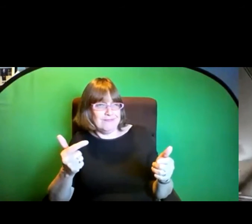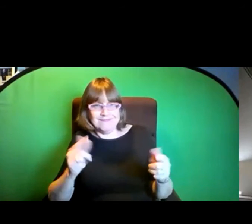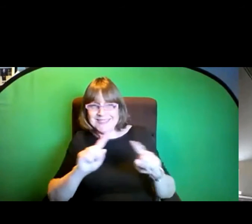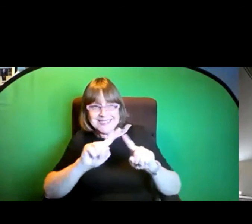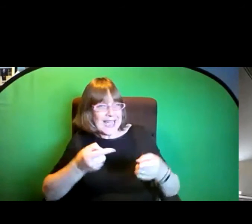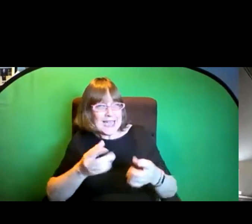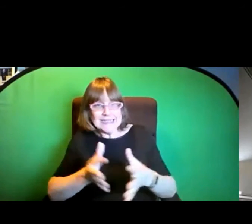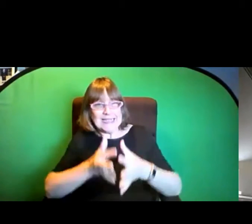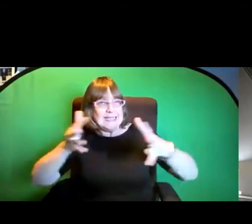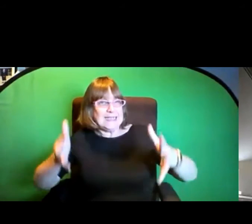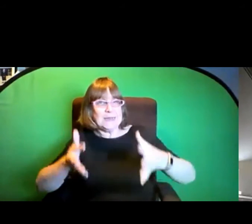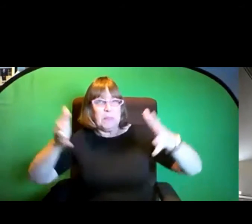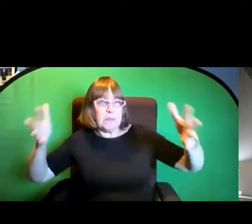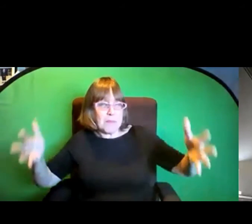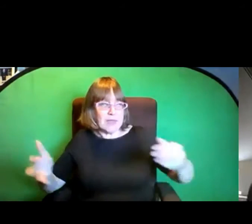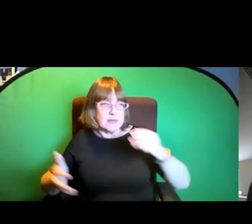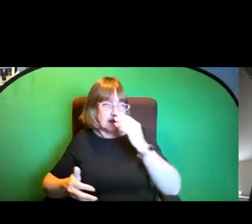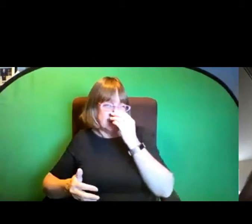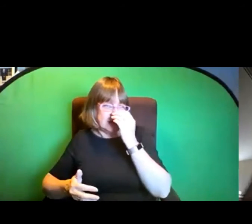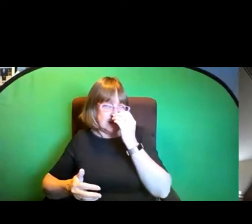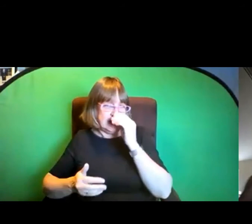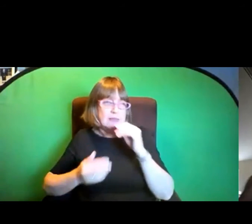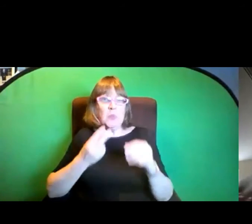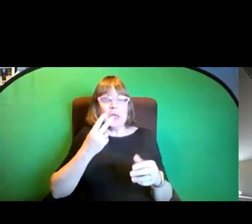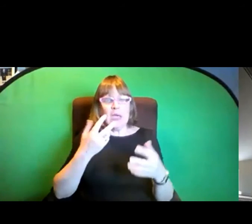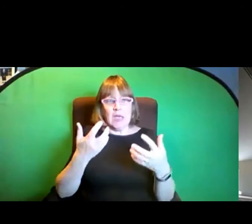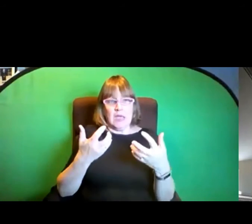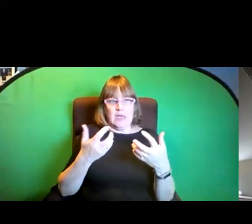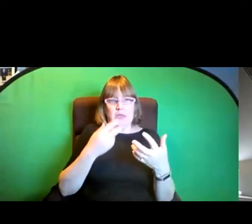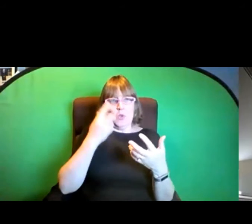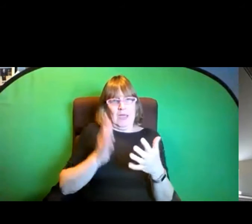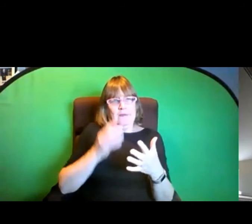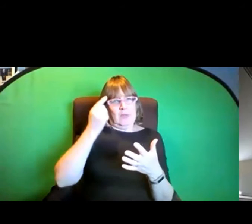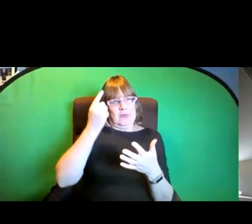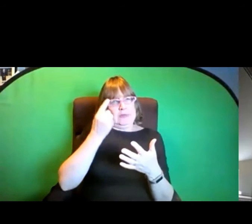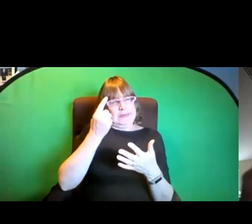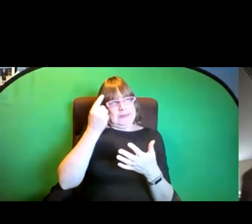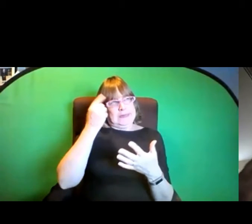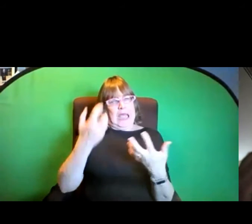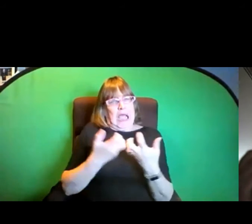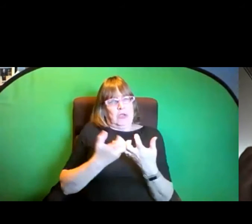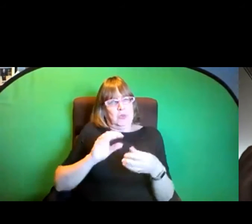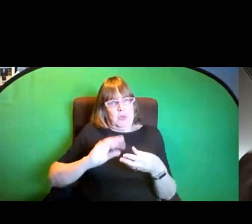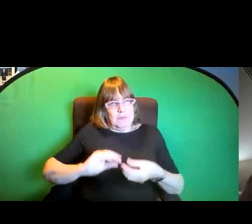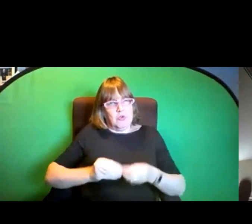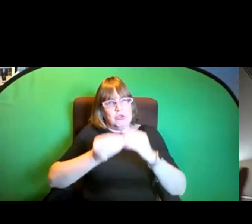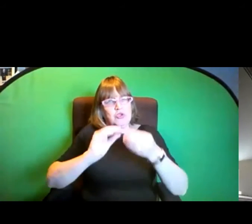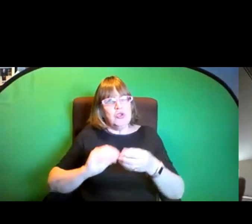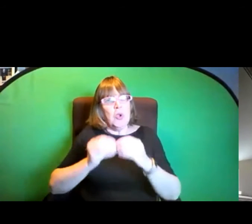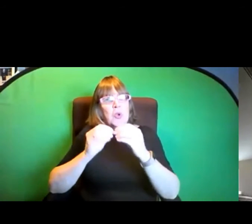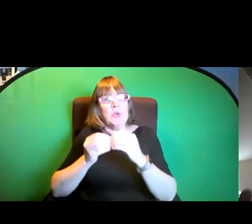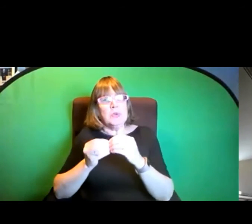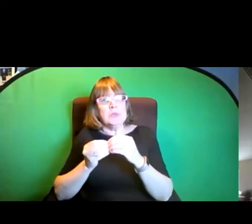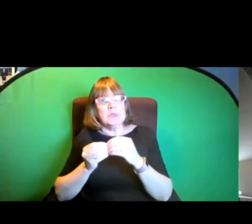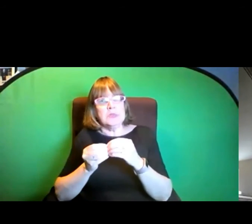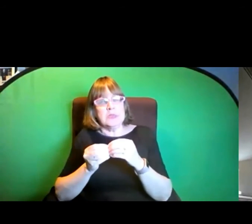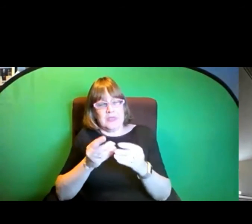the full scale, larger scale we need to see, how do we produce those resources that will still be